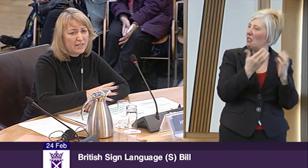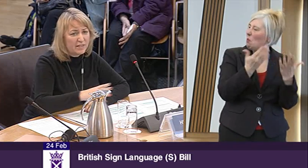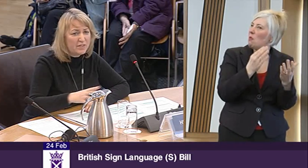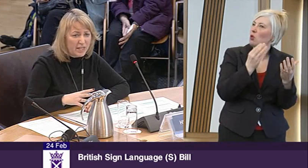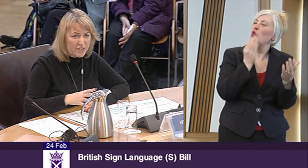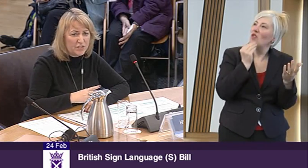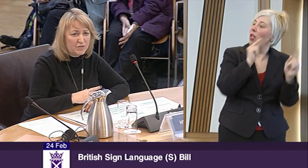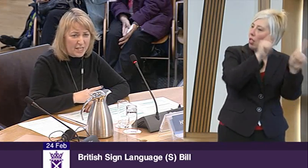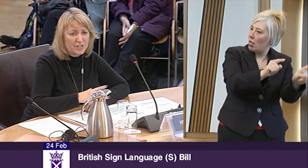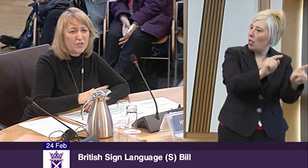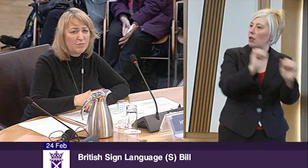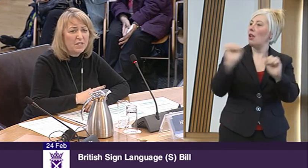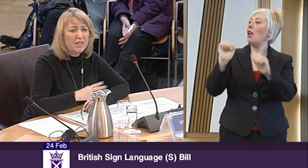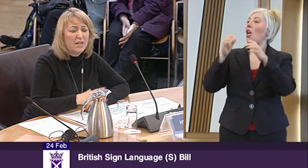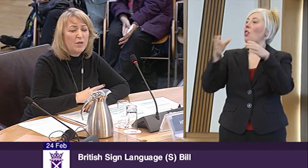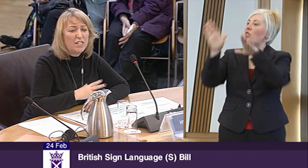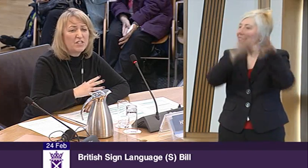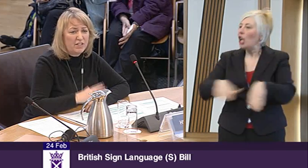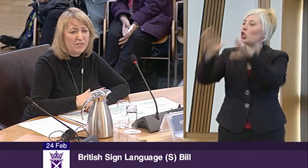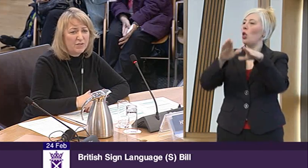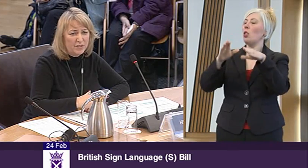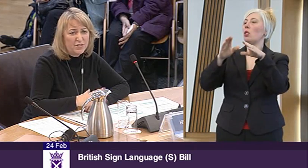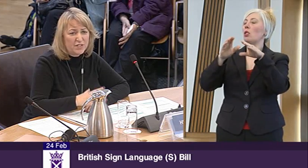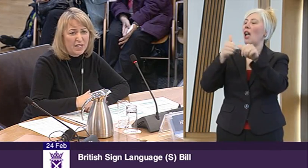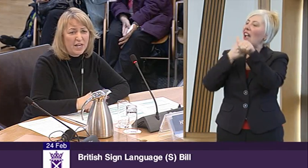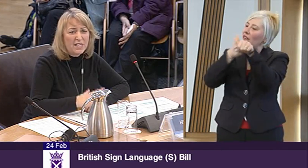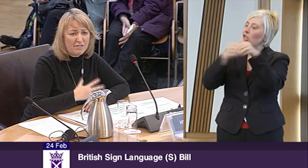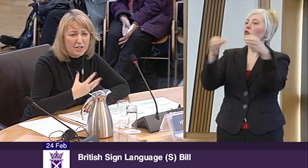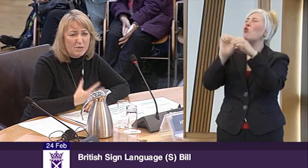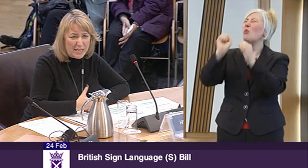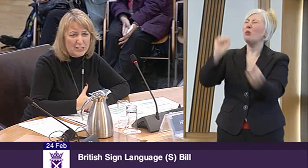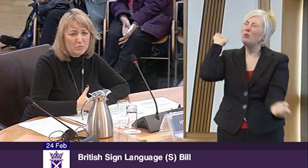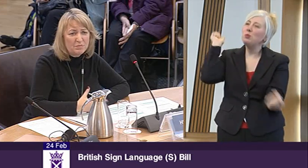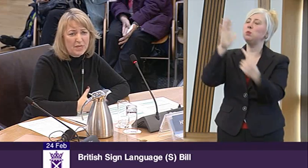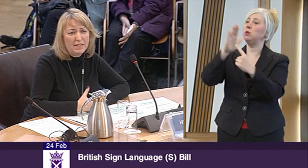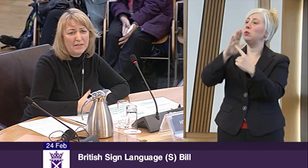Heather Gray: Yes, absolutely. Having the national task group is critical to that, and